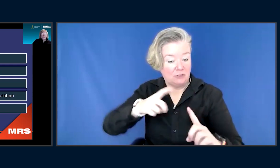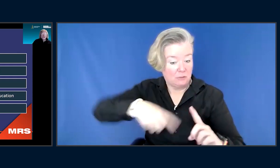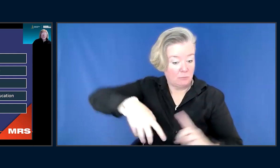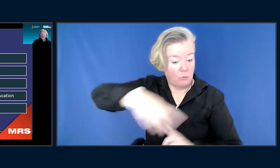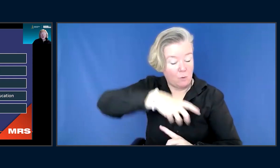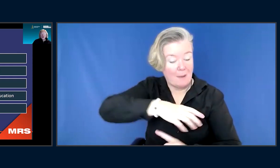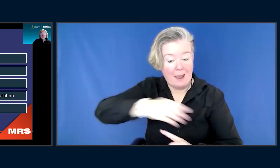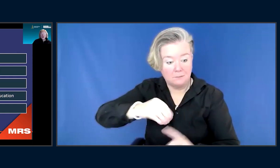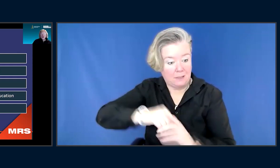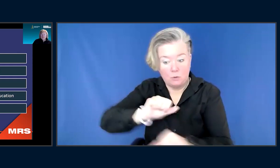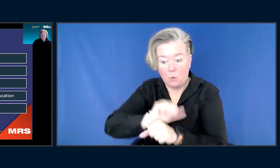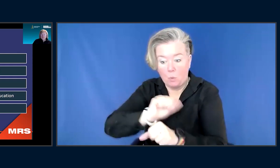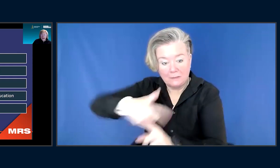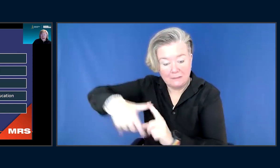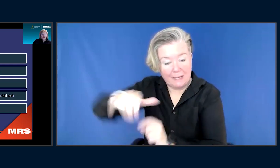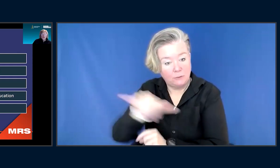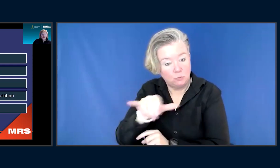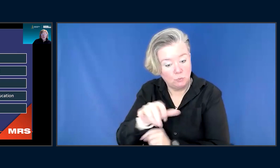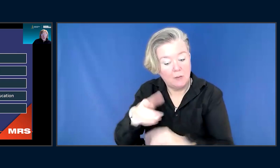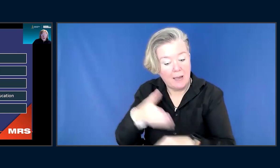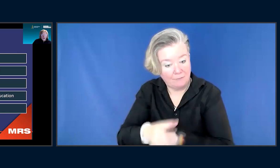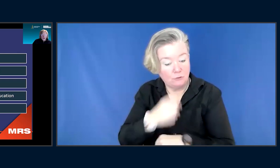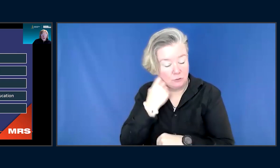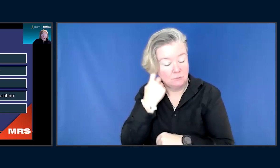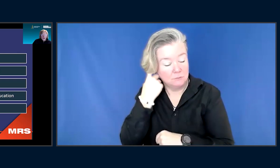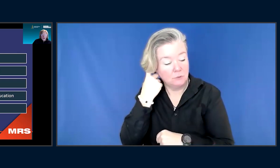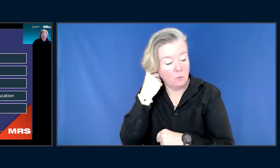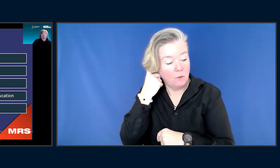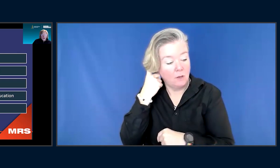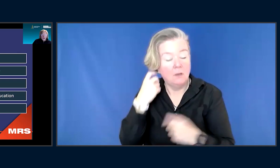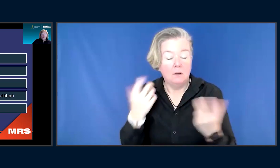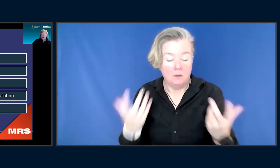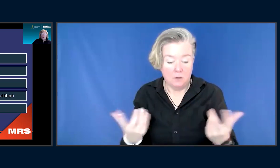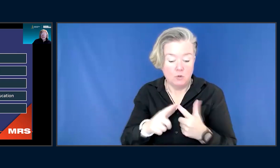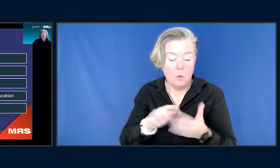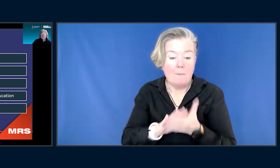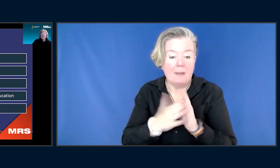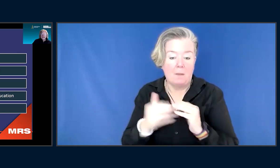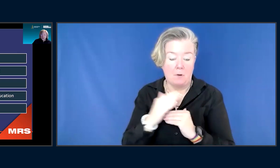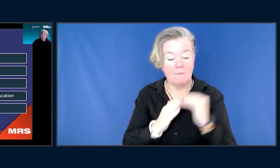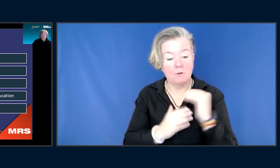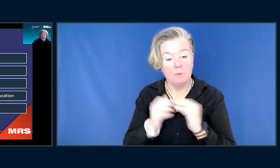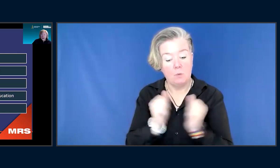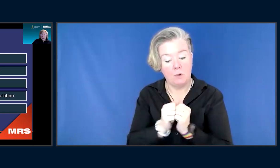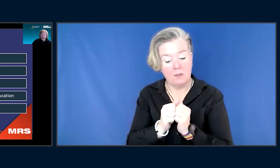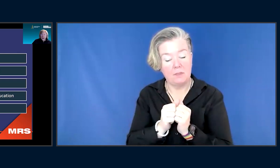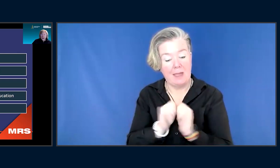the educational program and then in the work setting when-- after that. And so, becoming comfortable